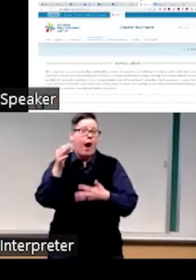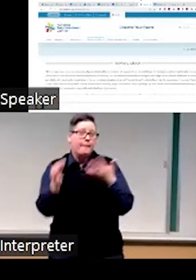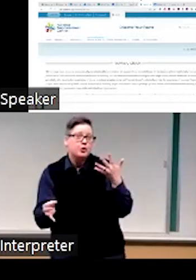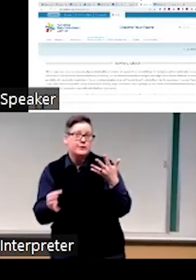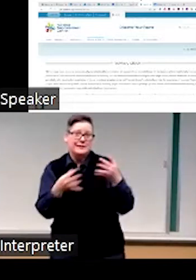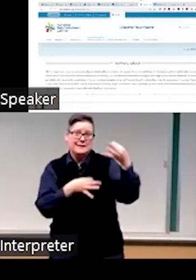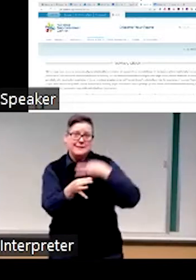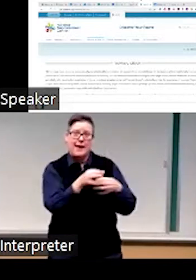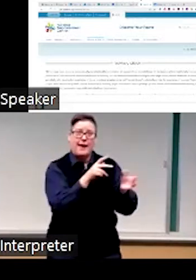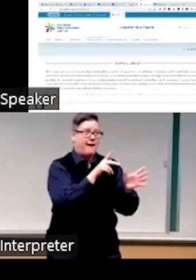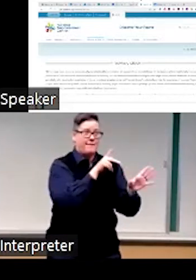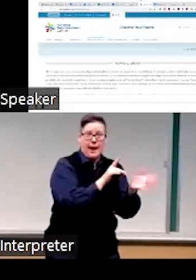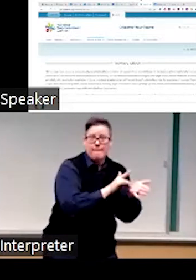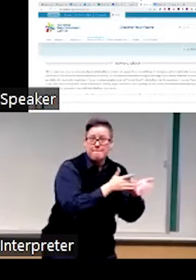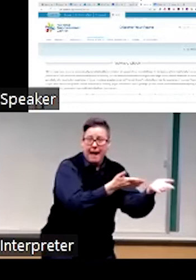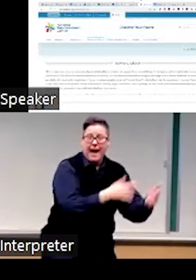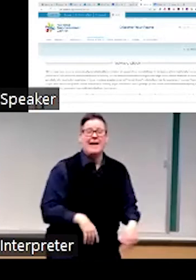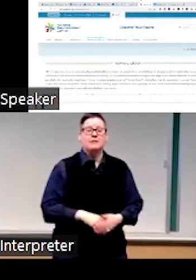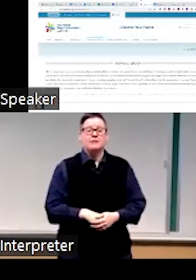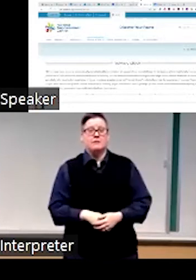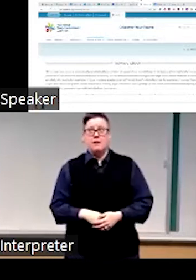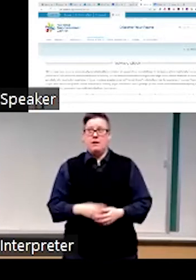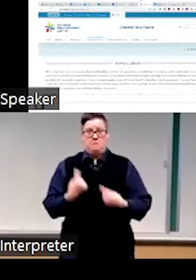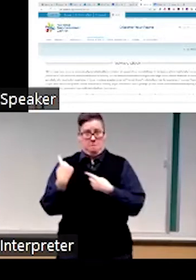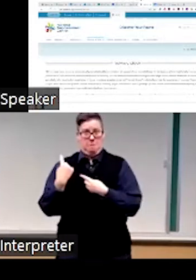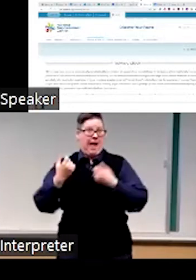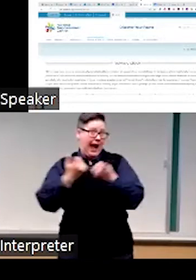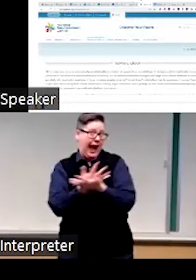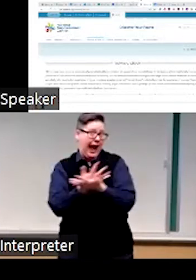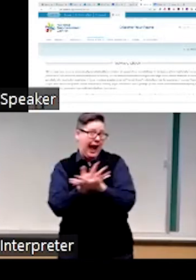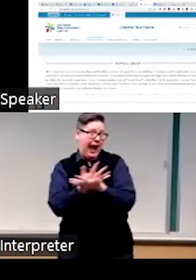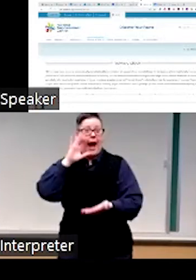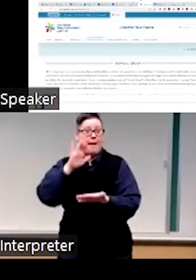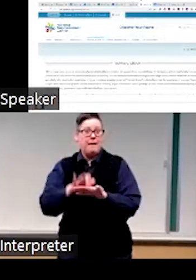uh you know I can't say that everything on this site I necessarily agree with but I do think it's